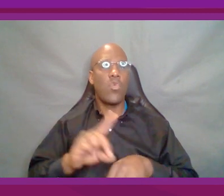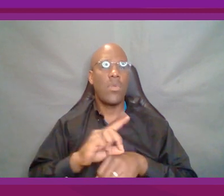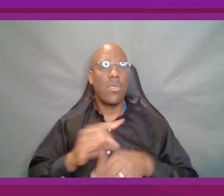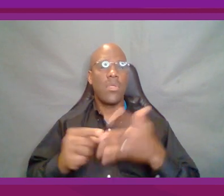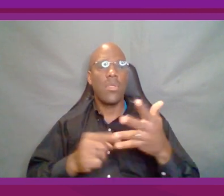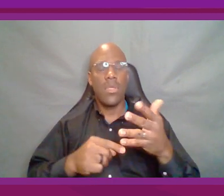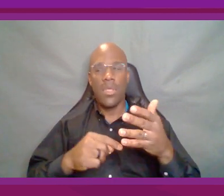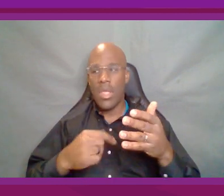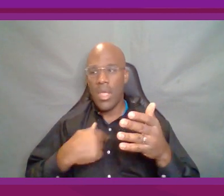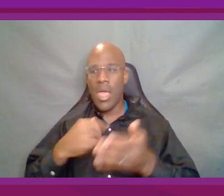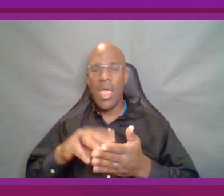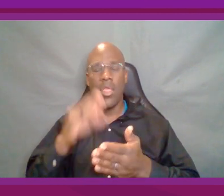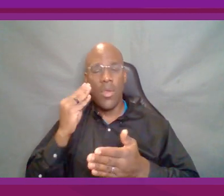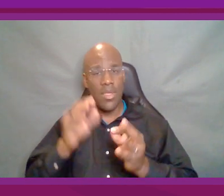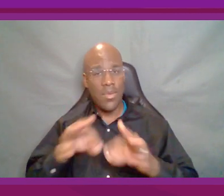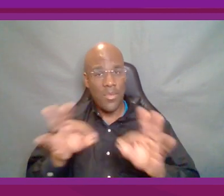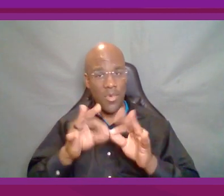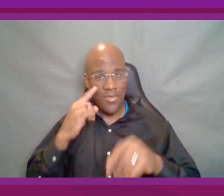I learned it was so critical for me to be able to say,